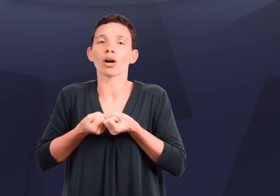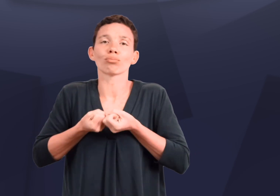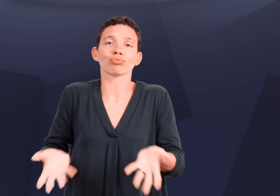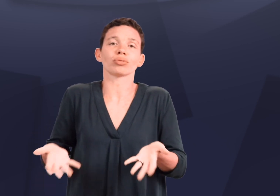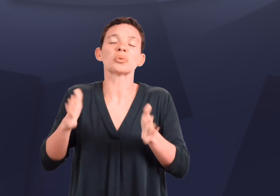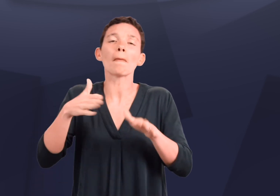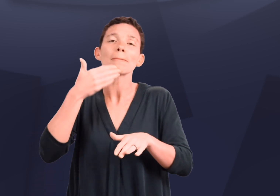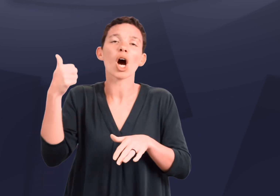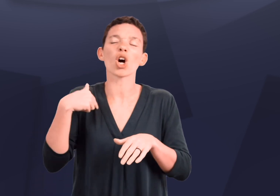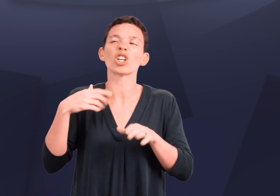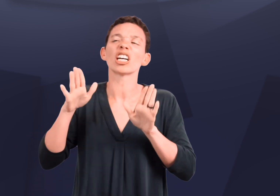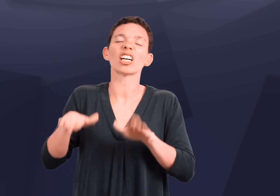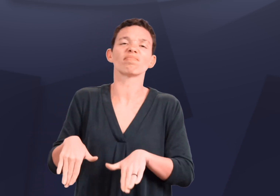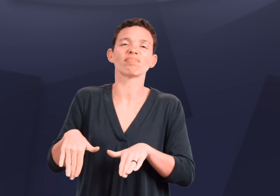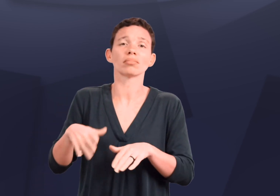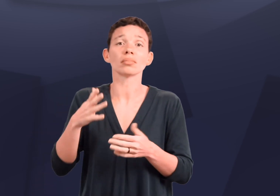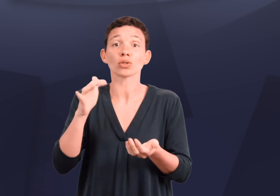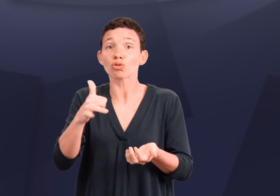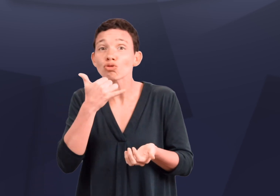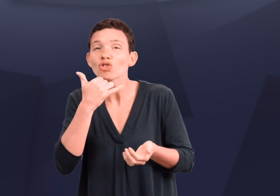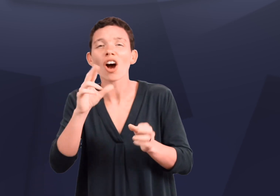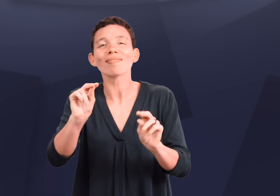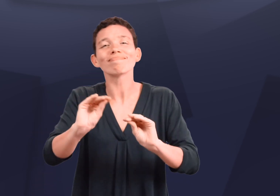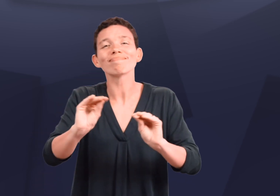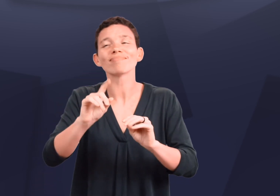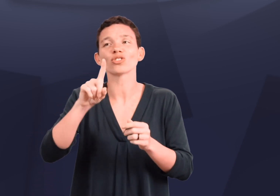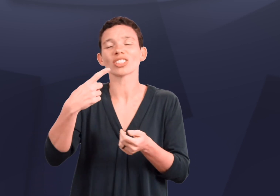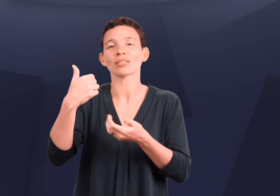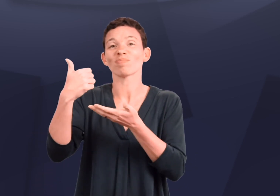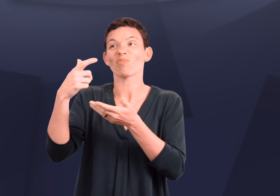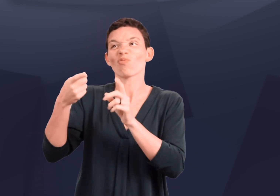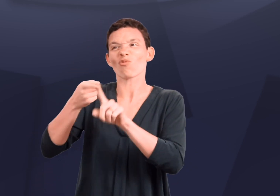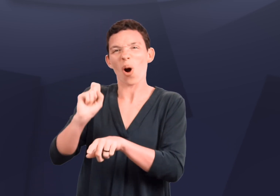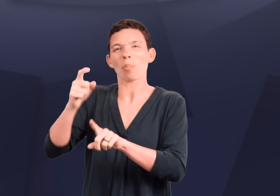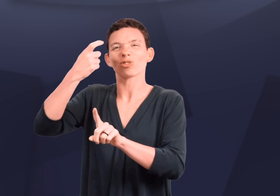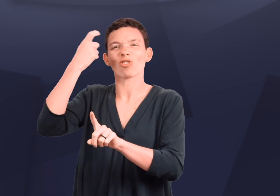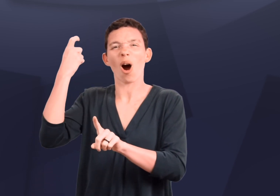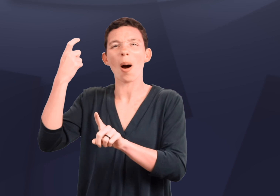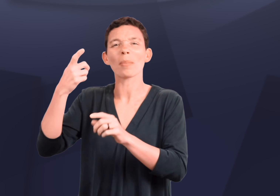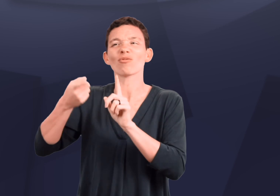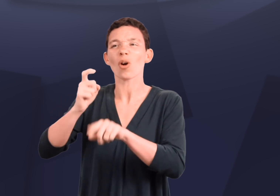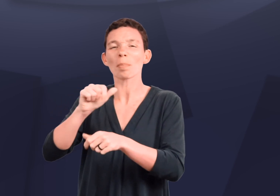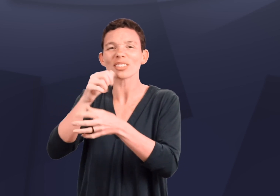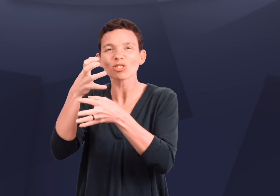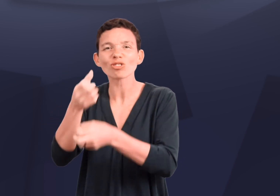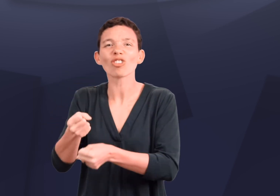Becoming emotional is draining, and thus, it's better to accept what is given. It's not wrong.